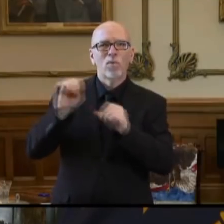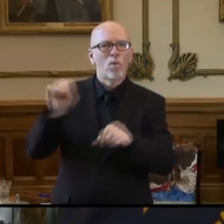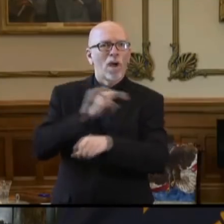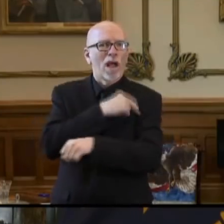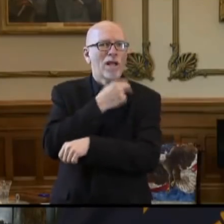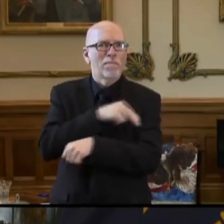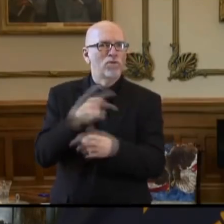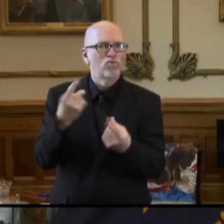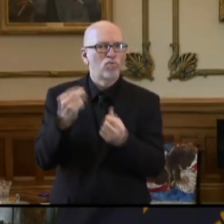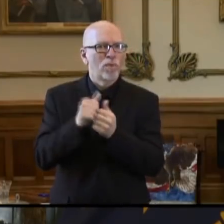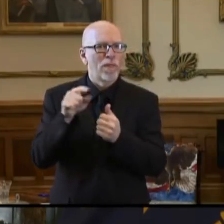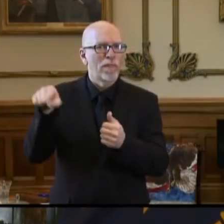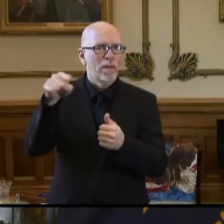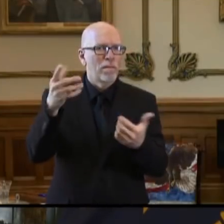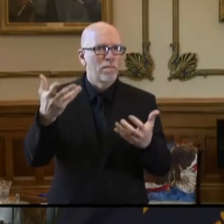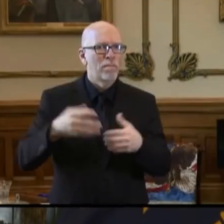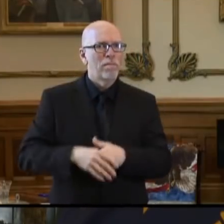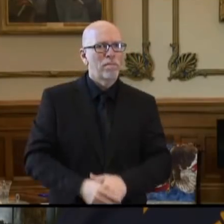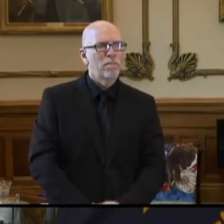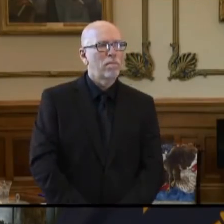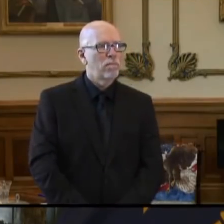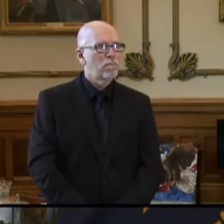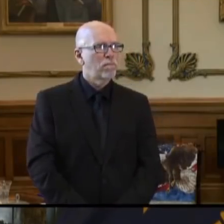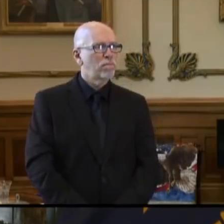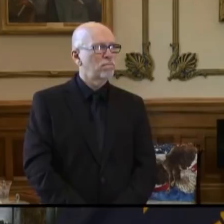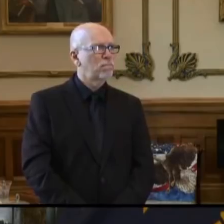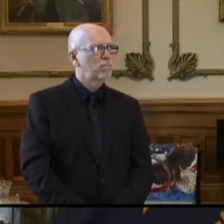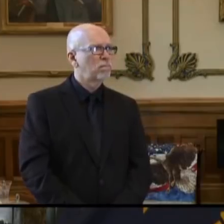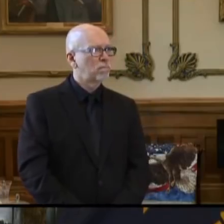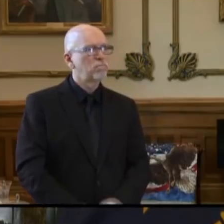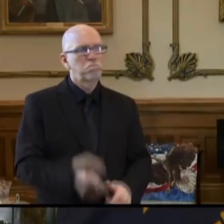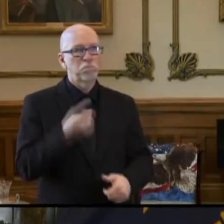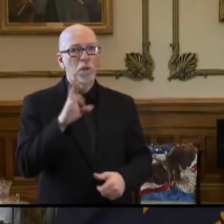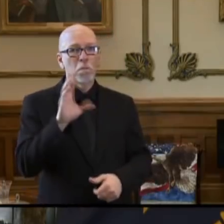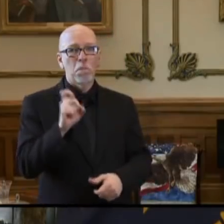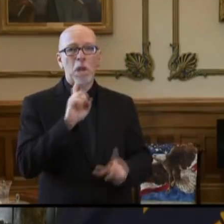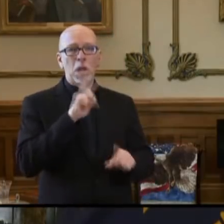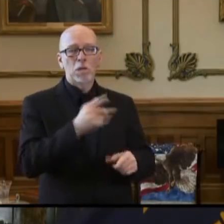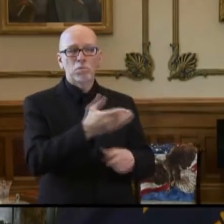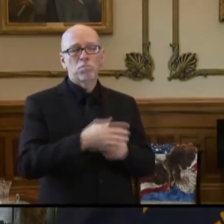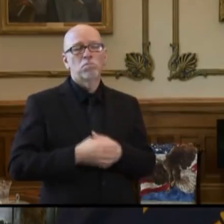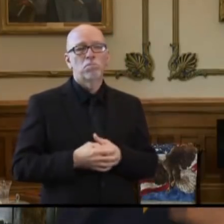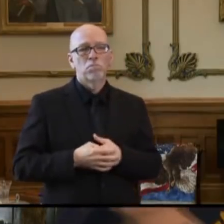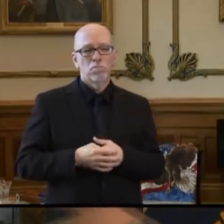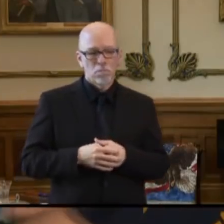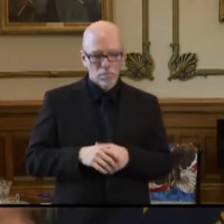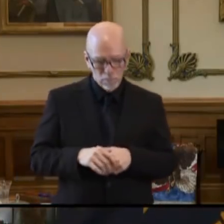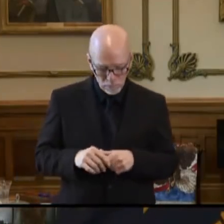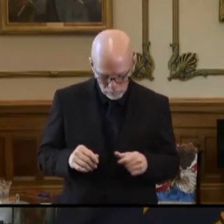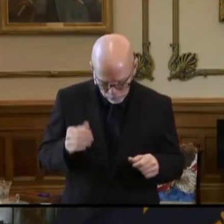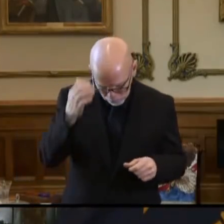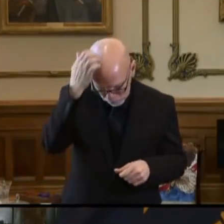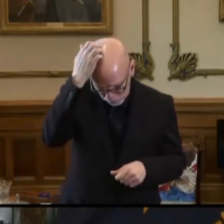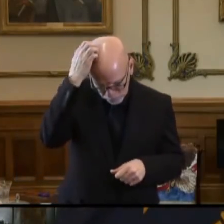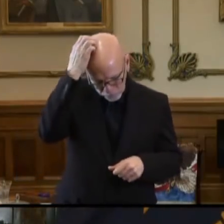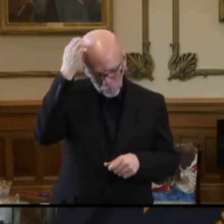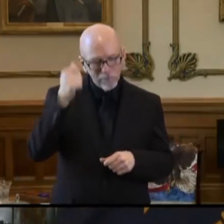IN USE. AND ALSO WHAT ARE THE PLANS FOR THE 36 INDIANA COUNTIES THAT HAVE NO HOSPITALS